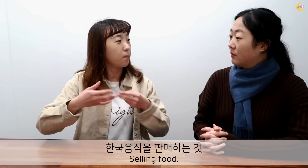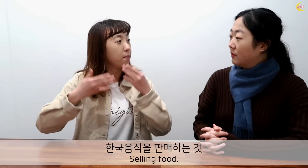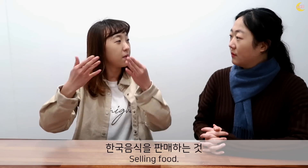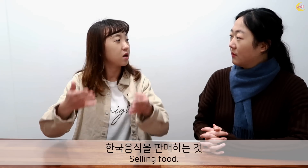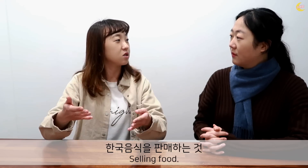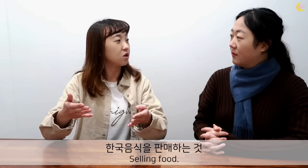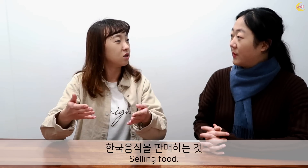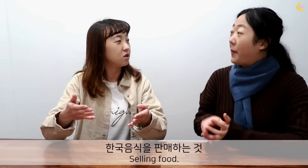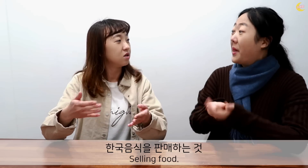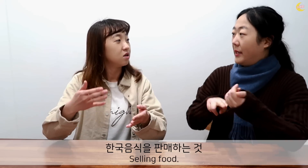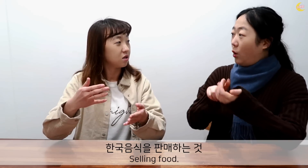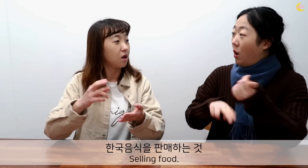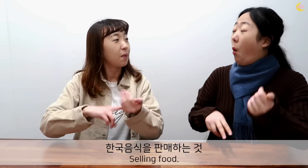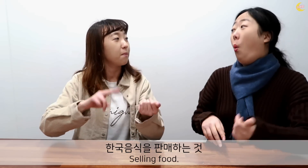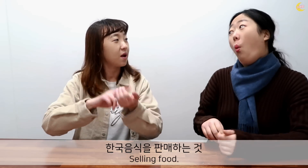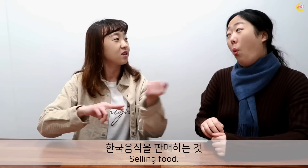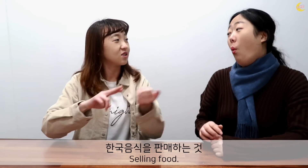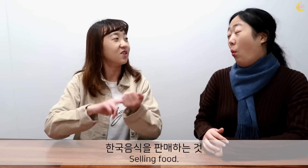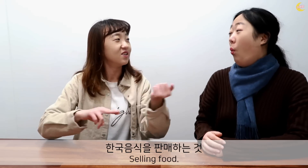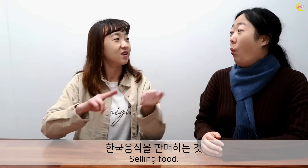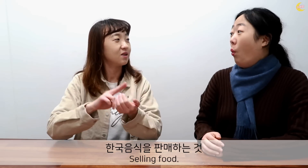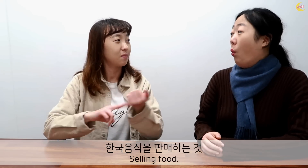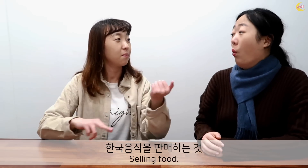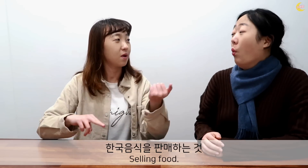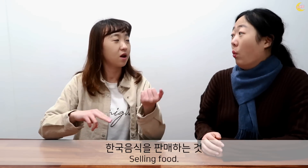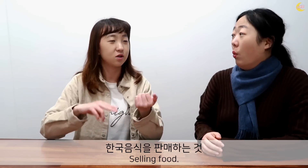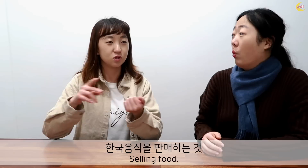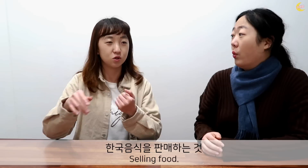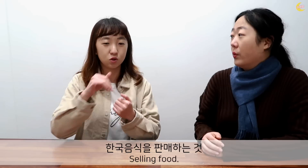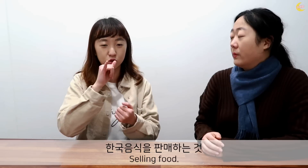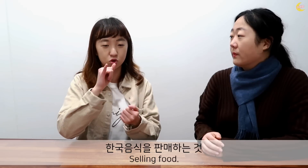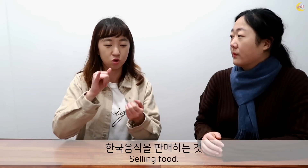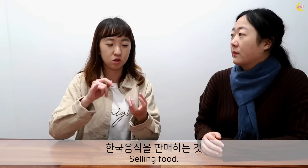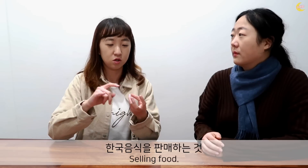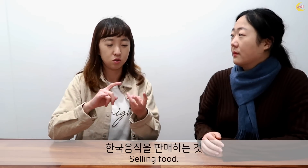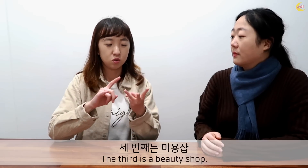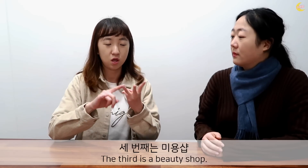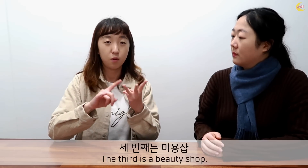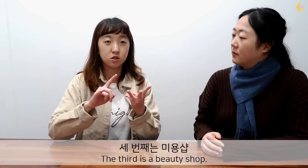Selling food.